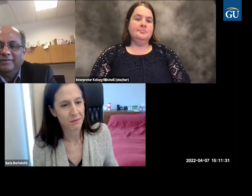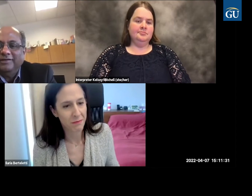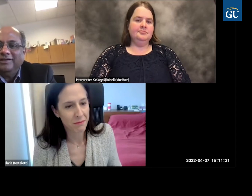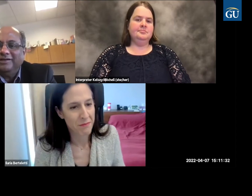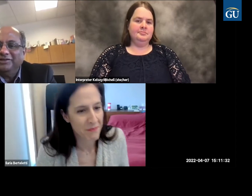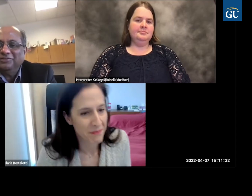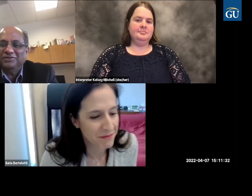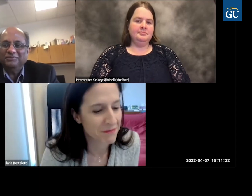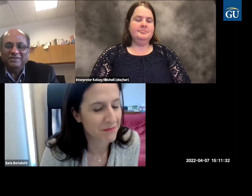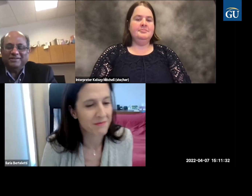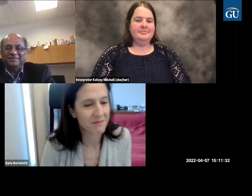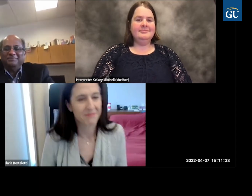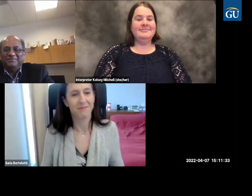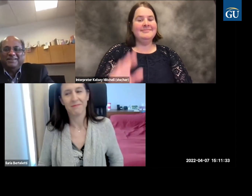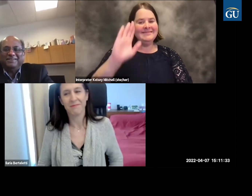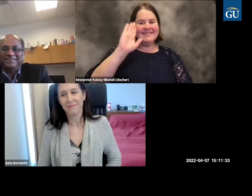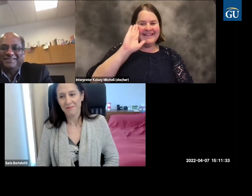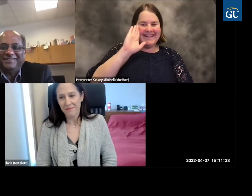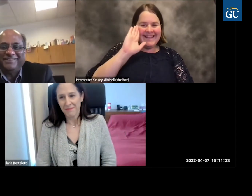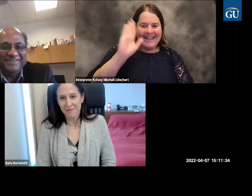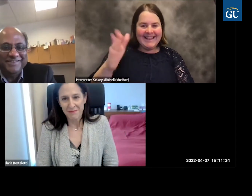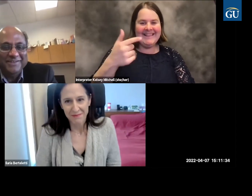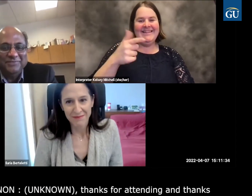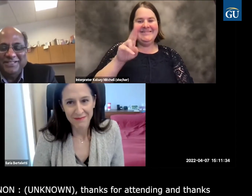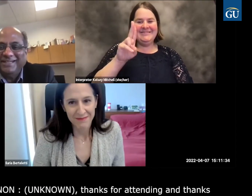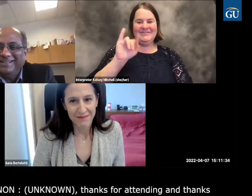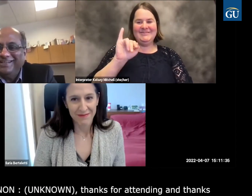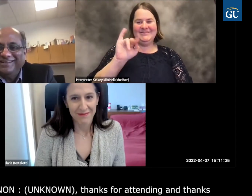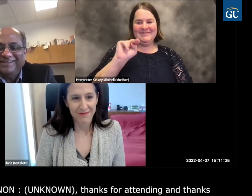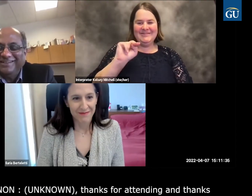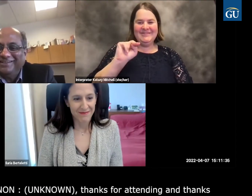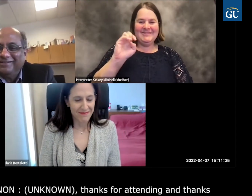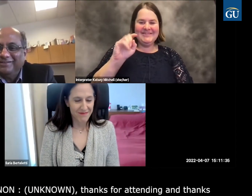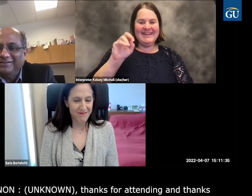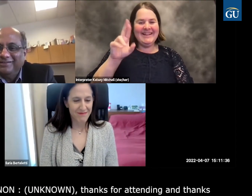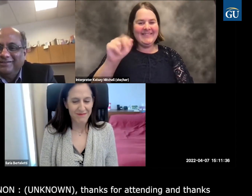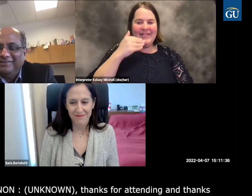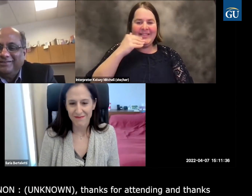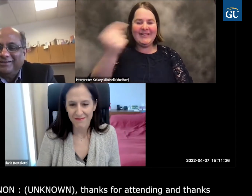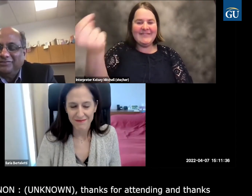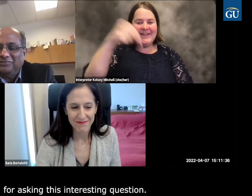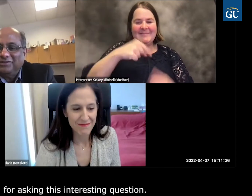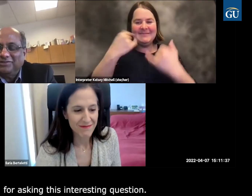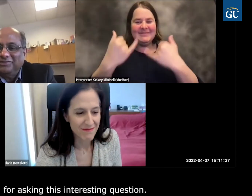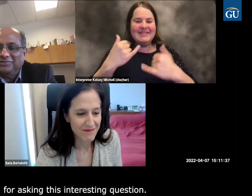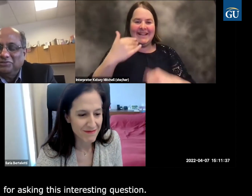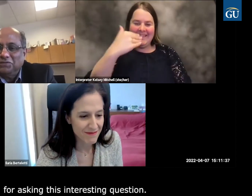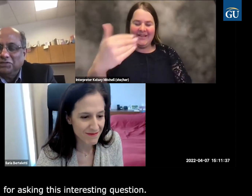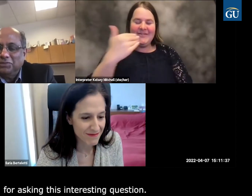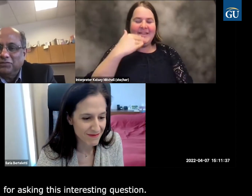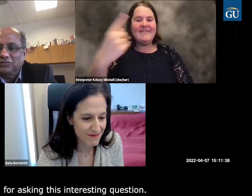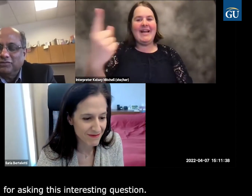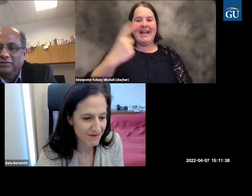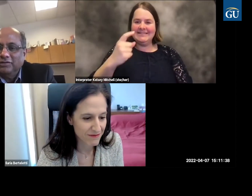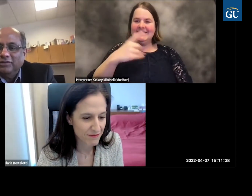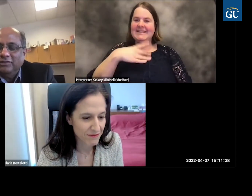yeah hi universe thanks uh for attending and uh thanks for asking this interesting